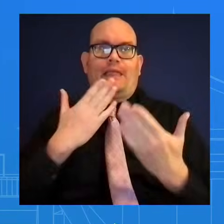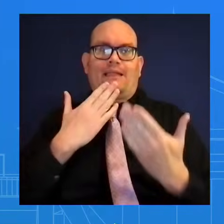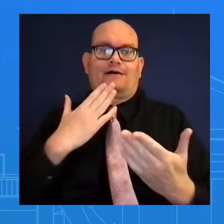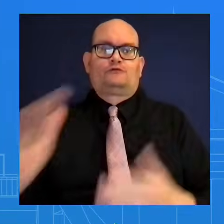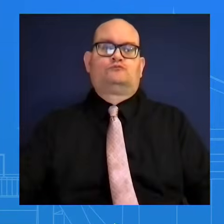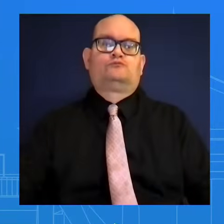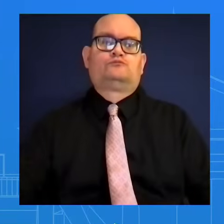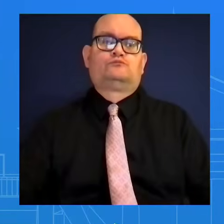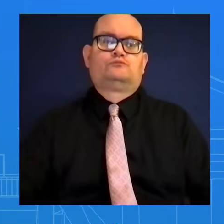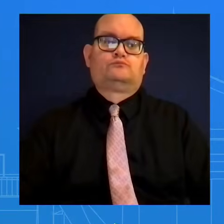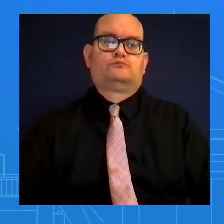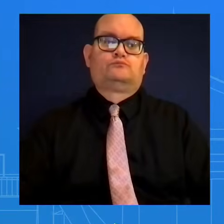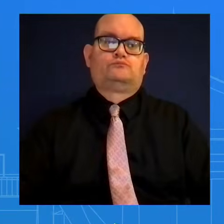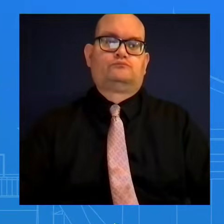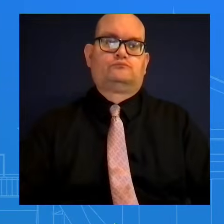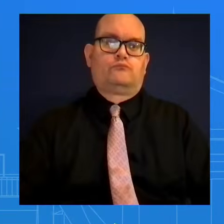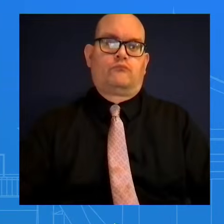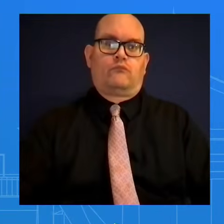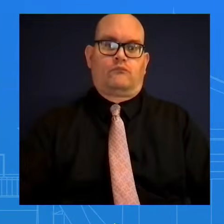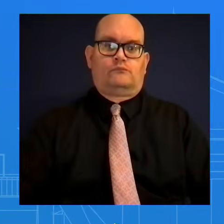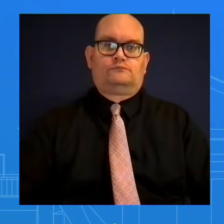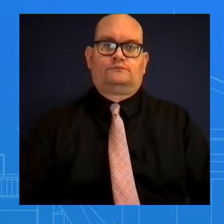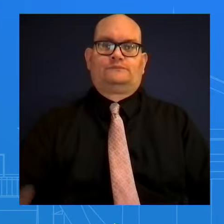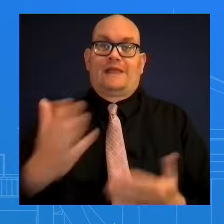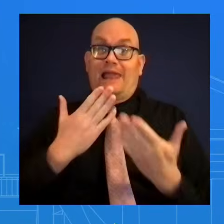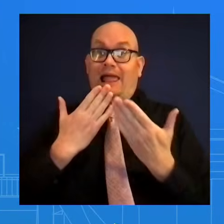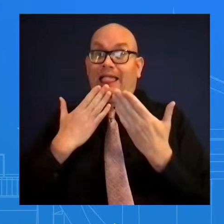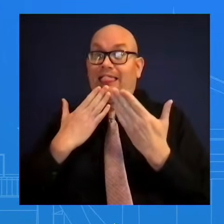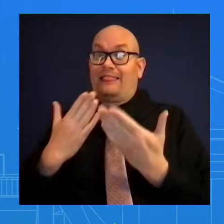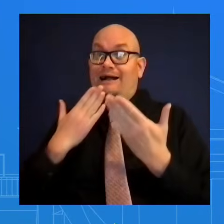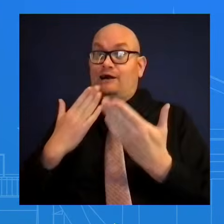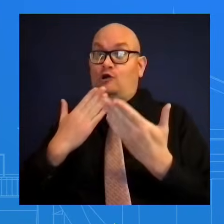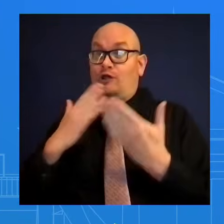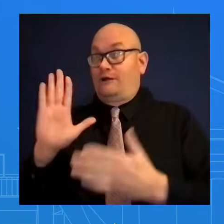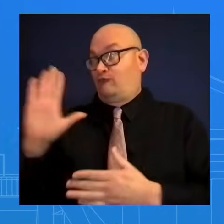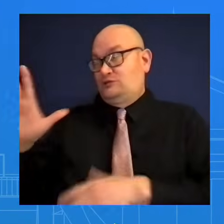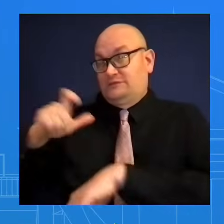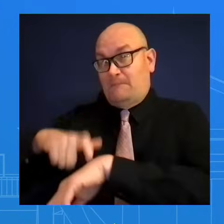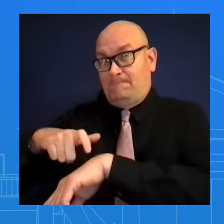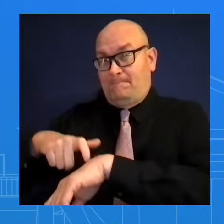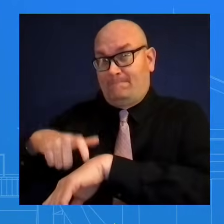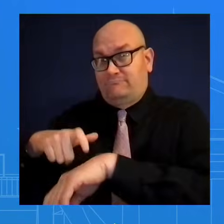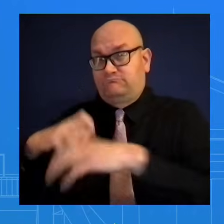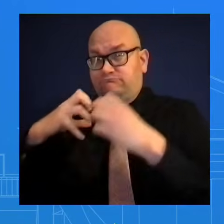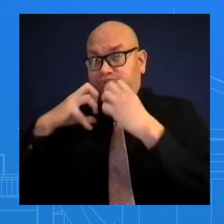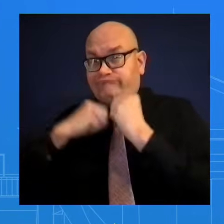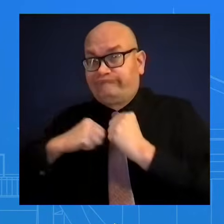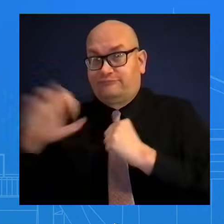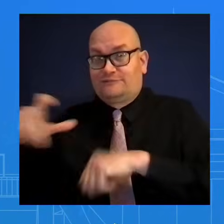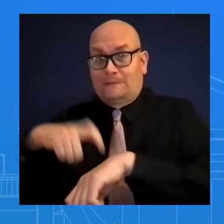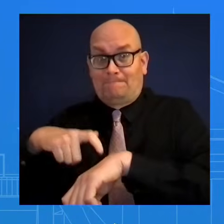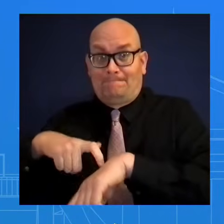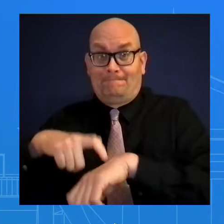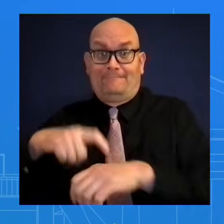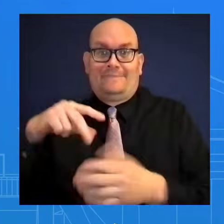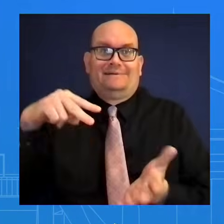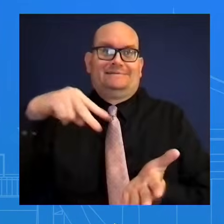All right, thanks -- thank you so much, Admiral. Appreciate your time. He spent about four- -- 40 minutes out here, so we try to get to as many people as possible.